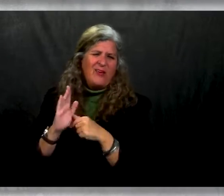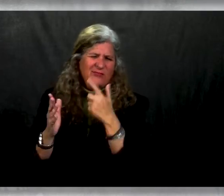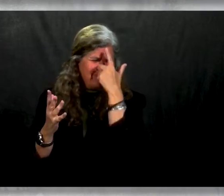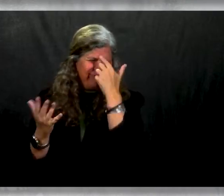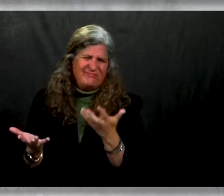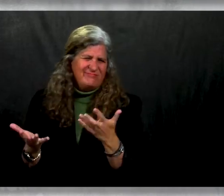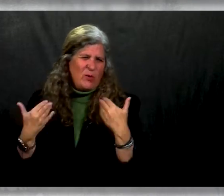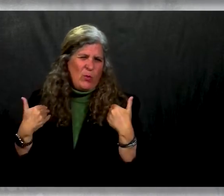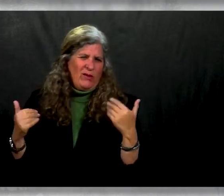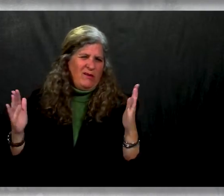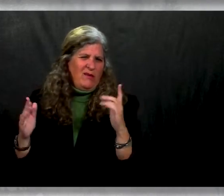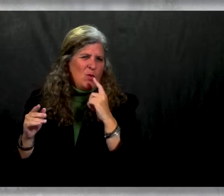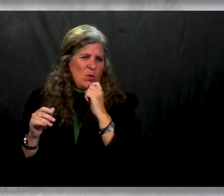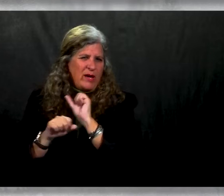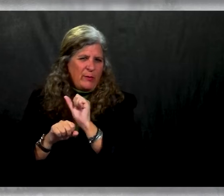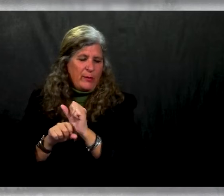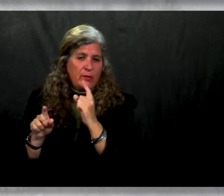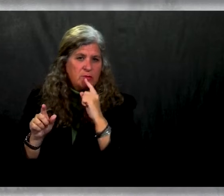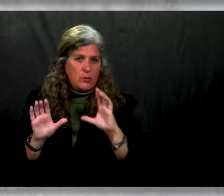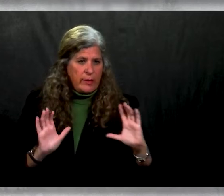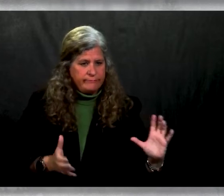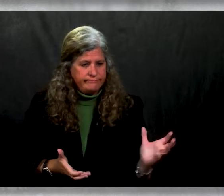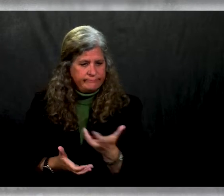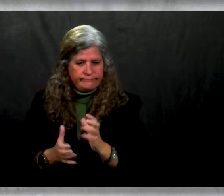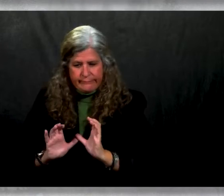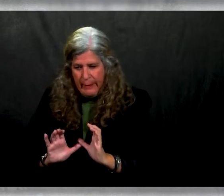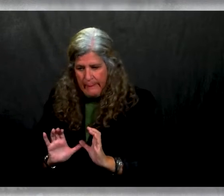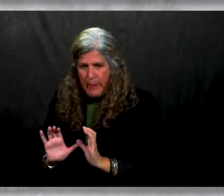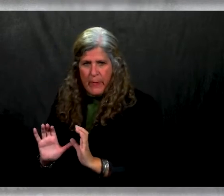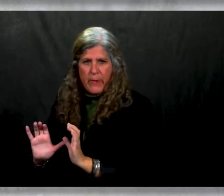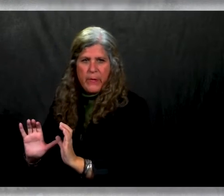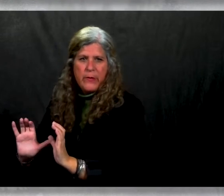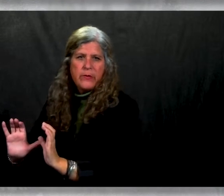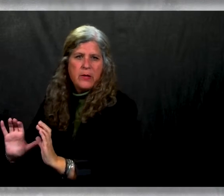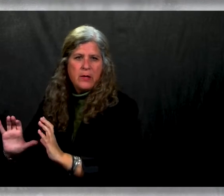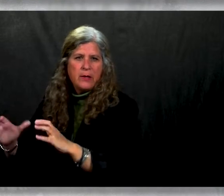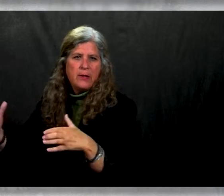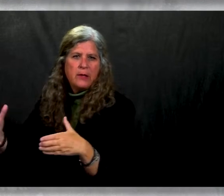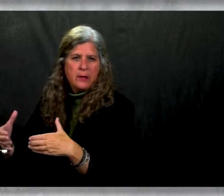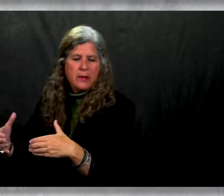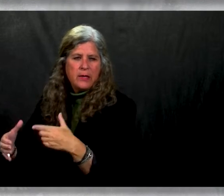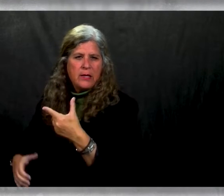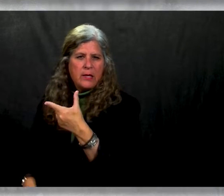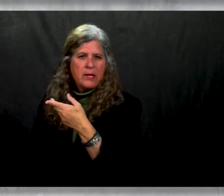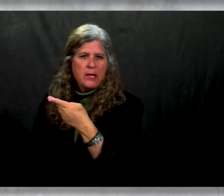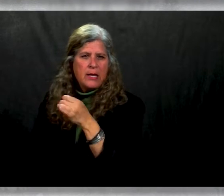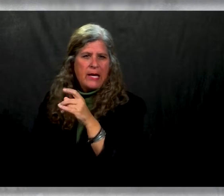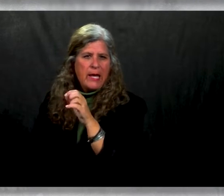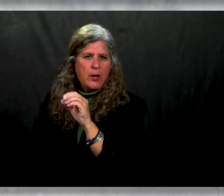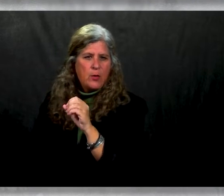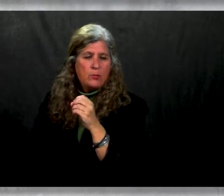pushing Jews into ghettos and sealing them off. Let's continue our exploration with Elliot and Chad in Poland's Capital Warsaw.